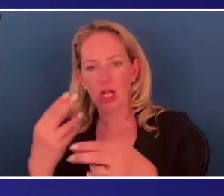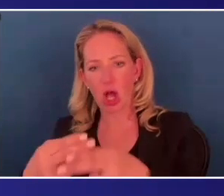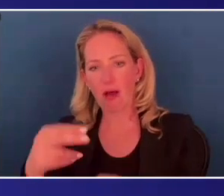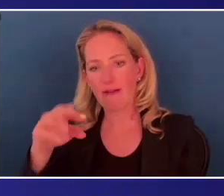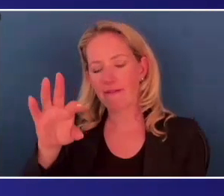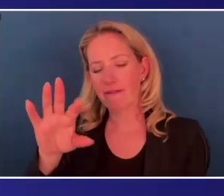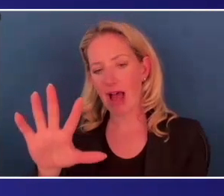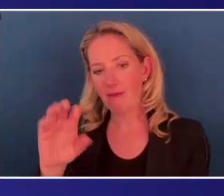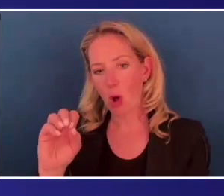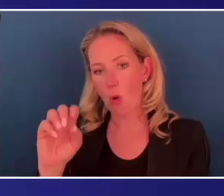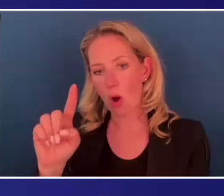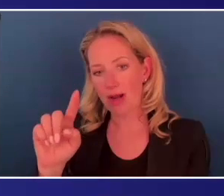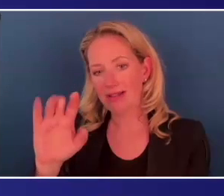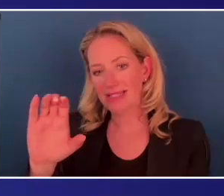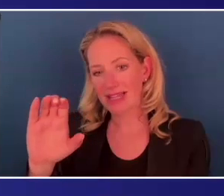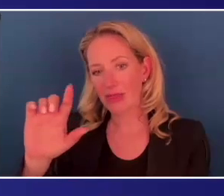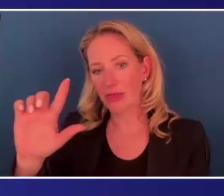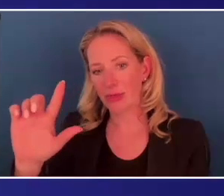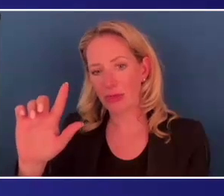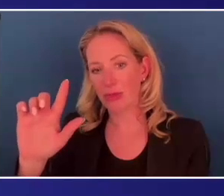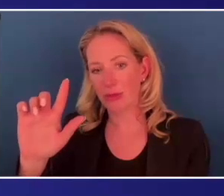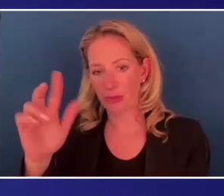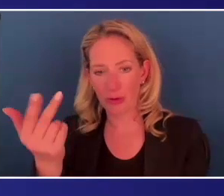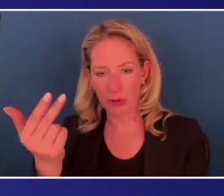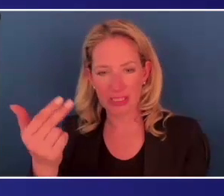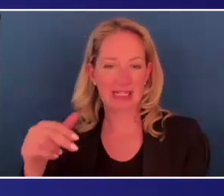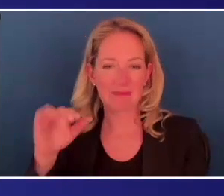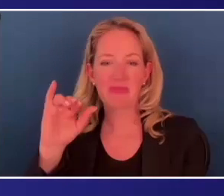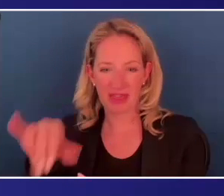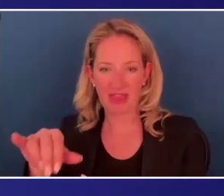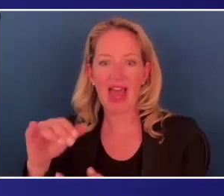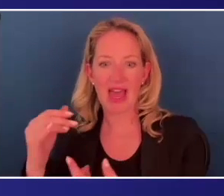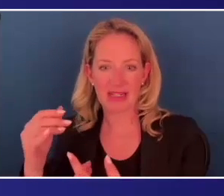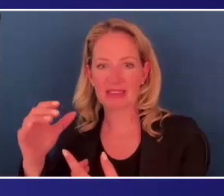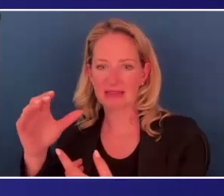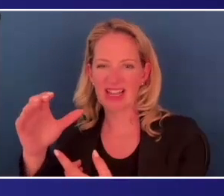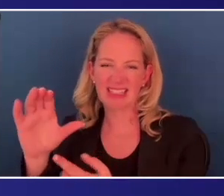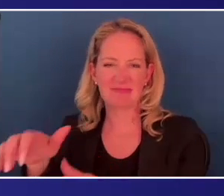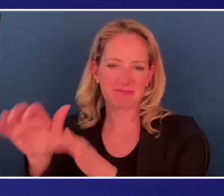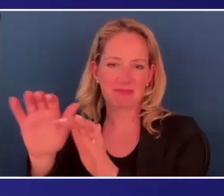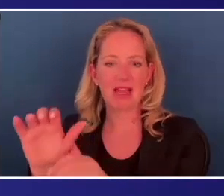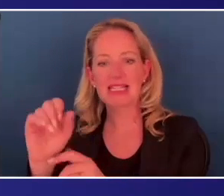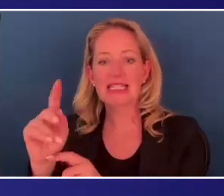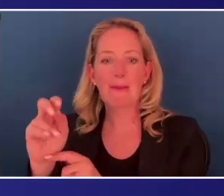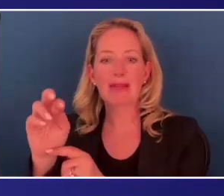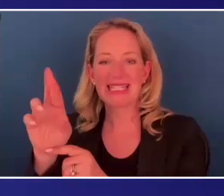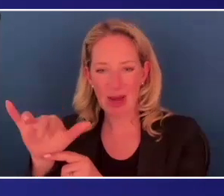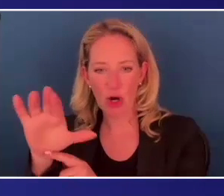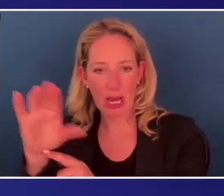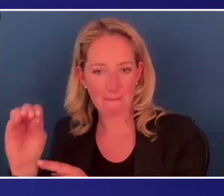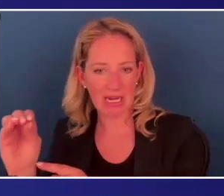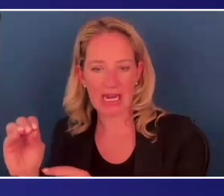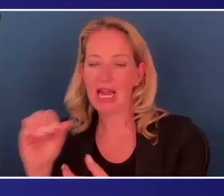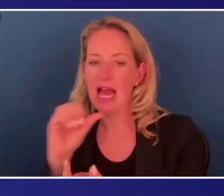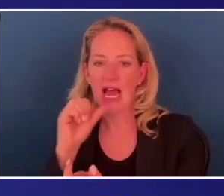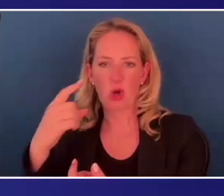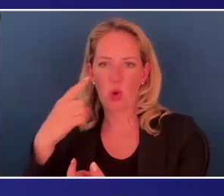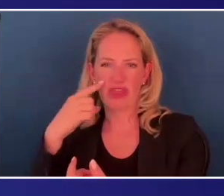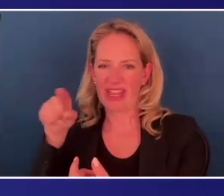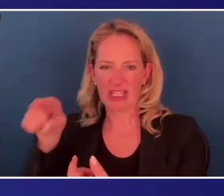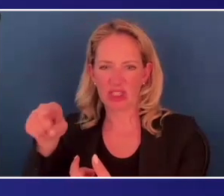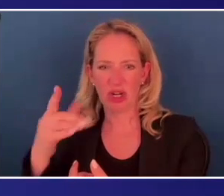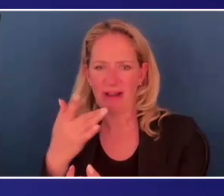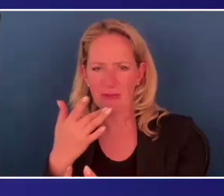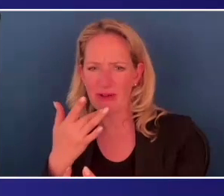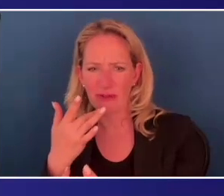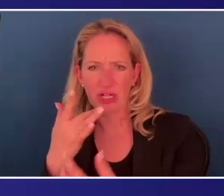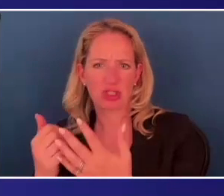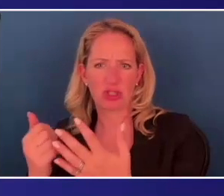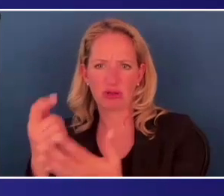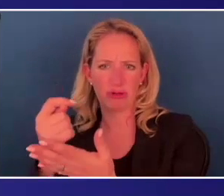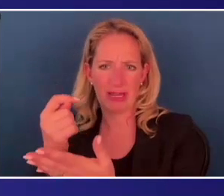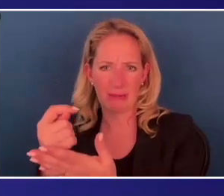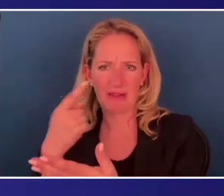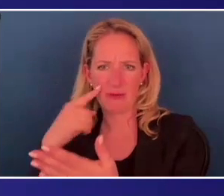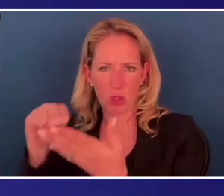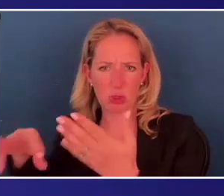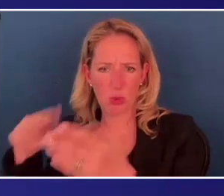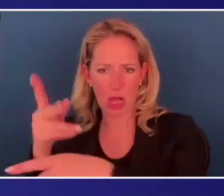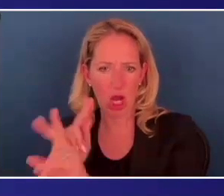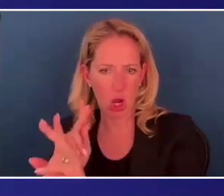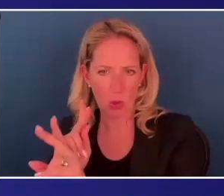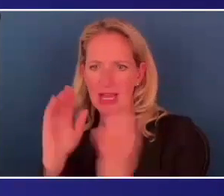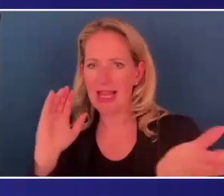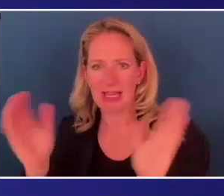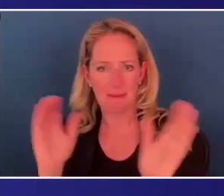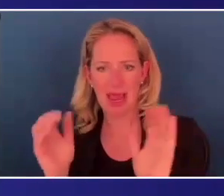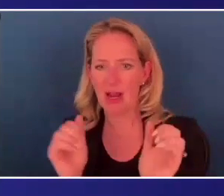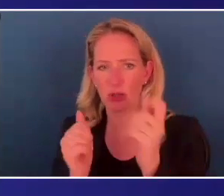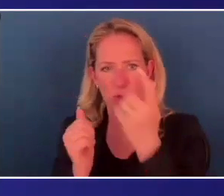These are cemetery companies. I have nothing against cemetery companies, but I don't see a compelling reason why they should have preferential, treatment when it comes to student loans, compared to everyone else.